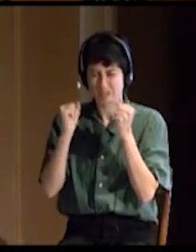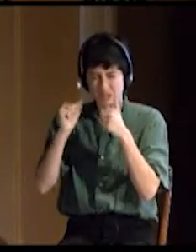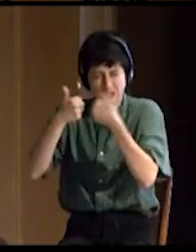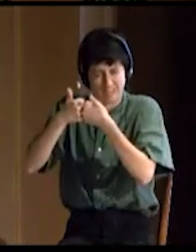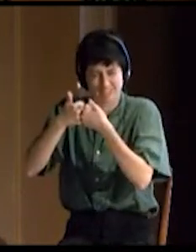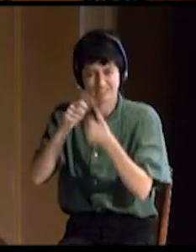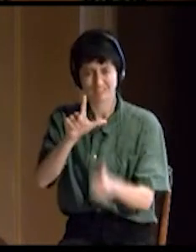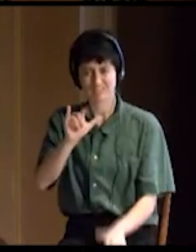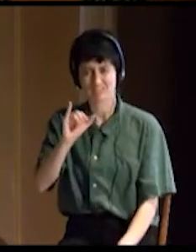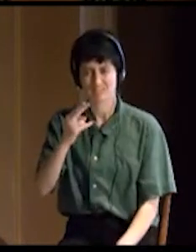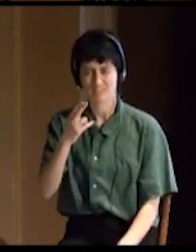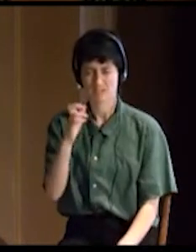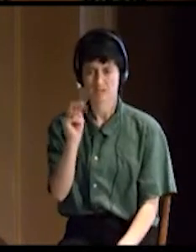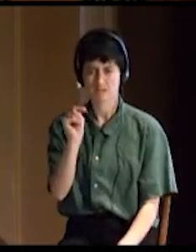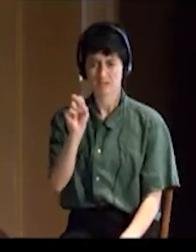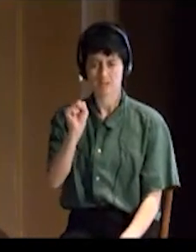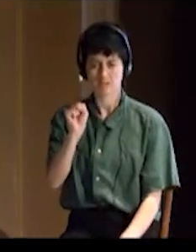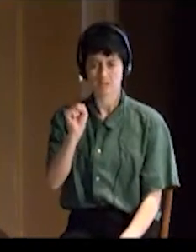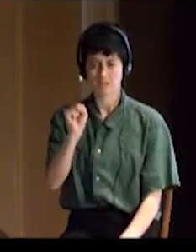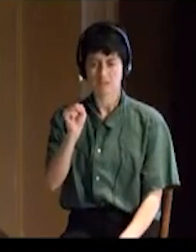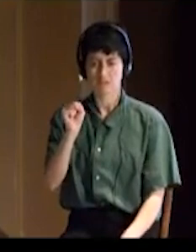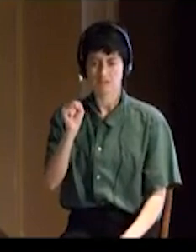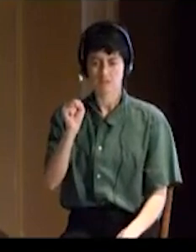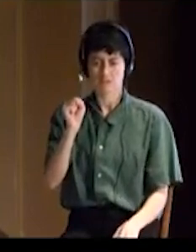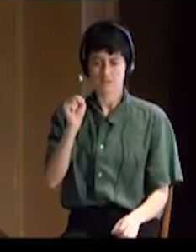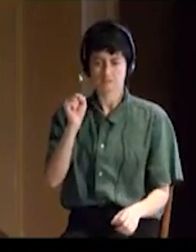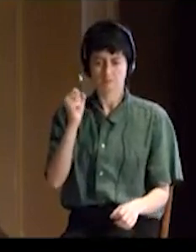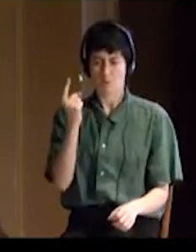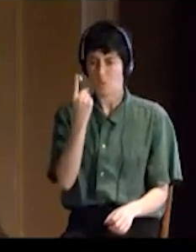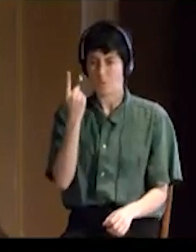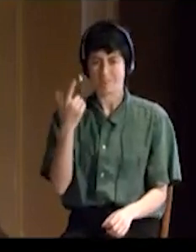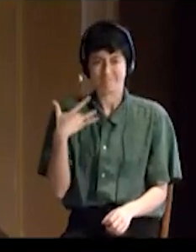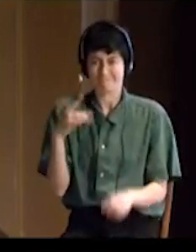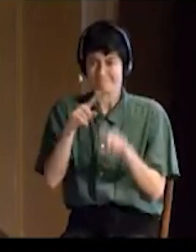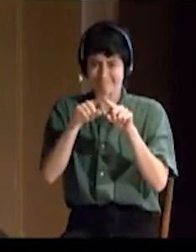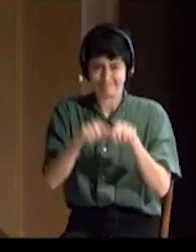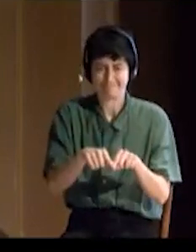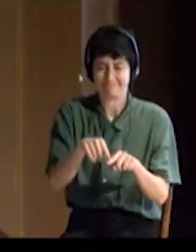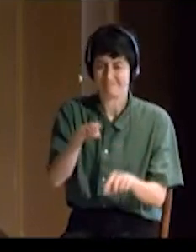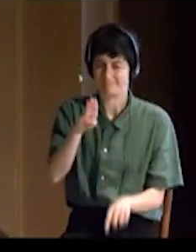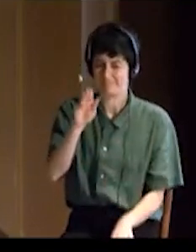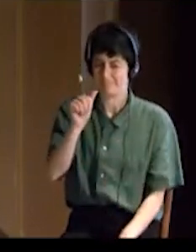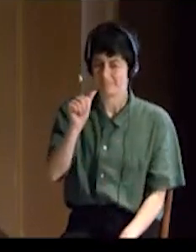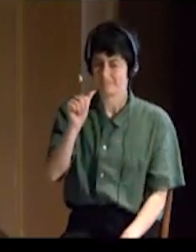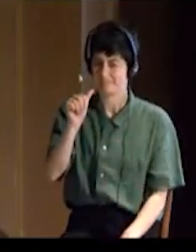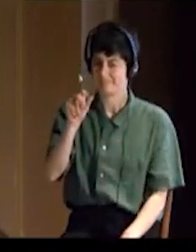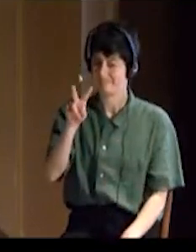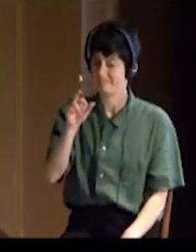because a lot of them lose their characters. There was even a question about that, about the color. Lichens on the other hand,